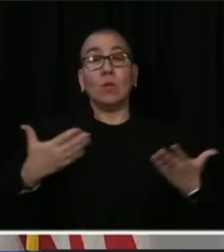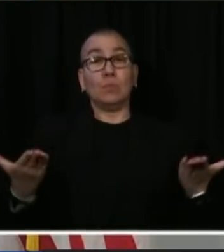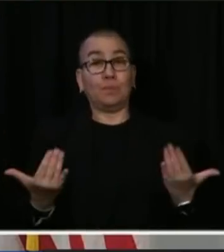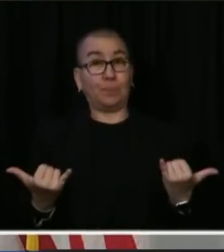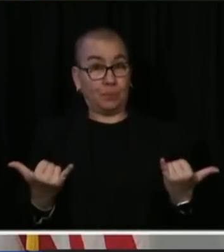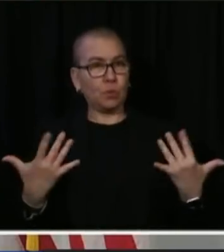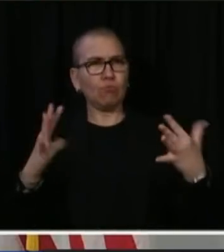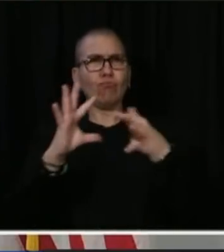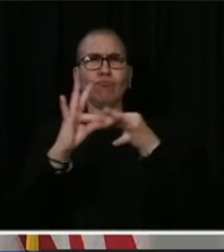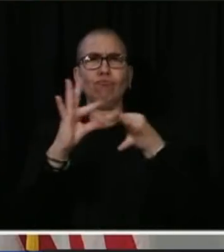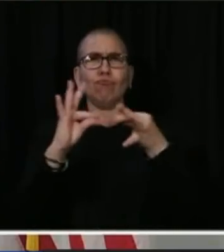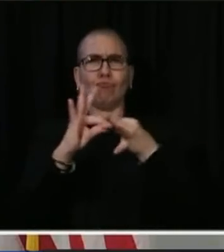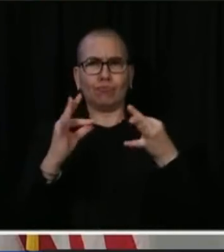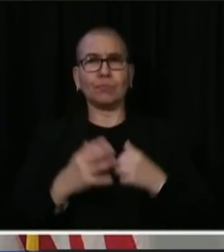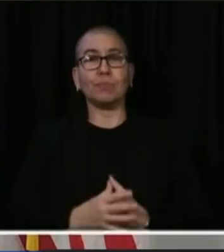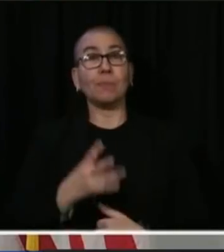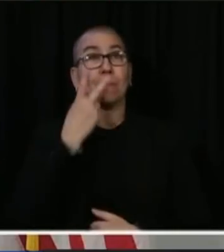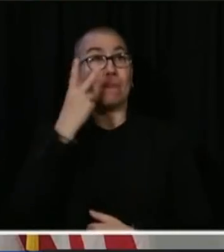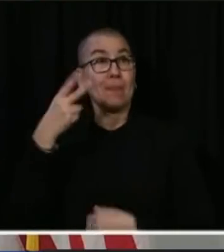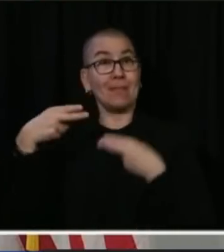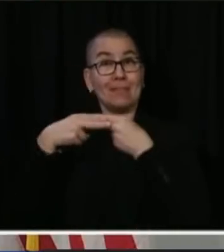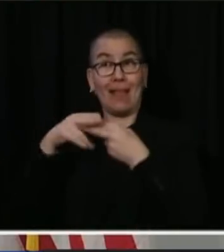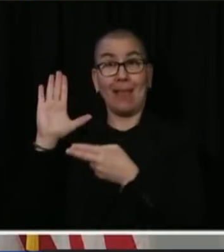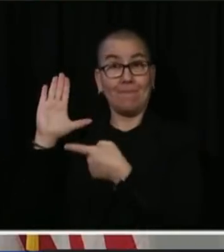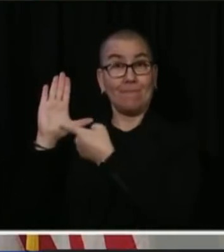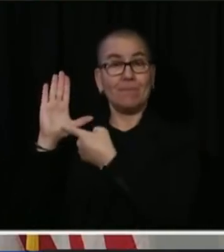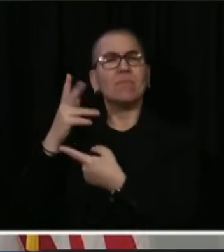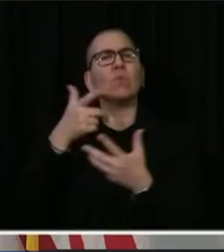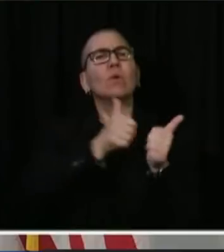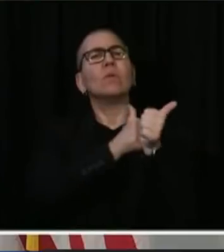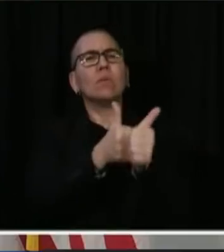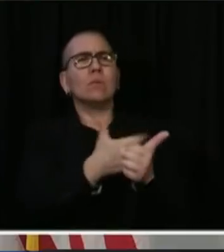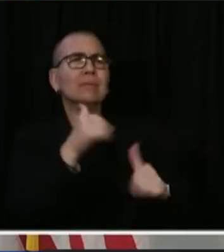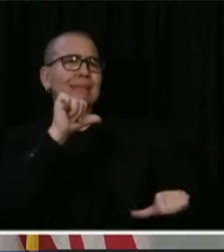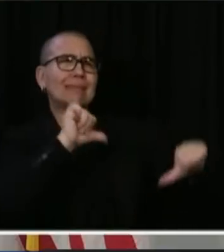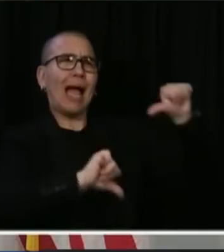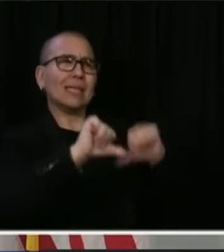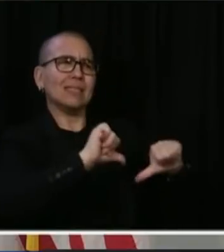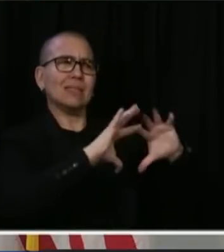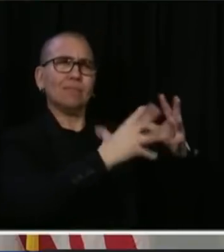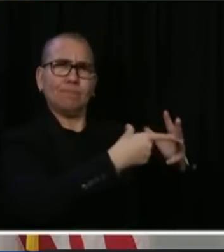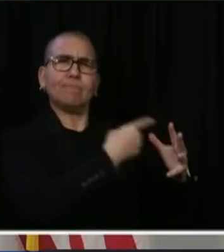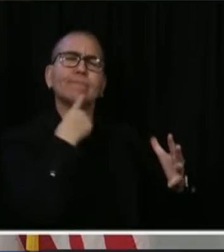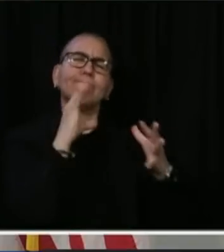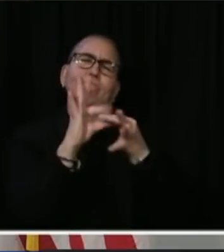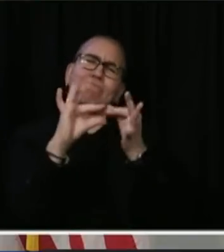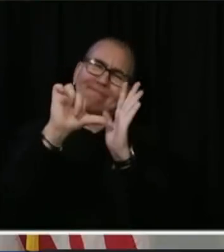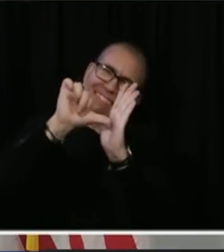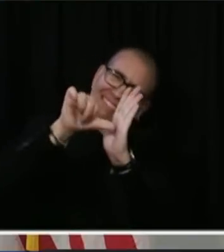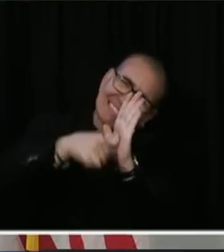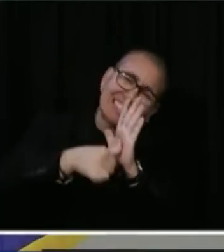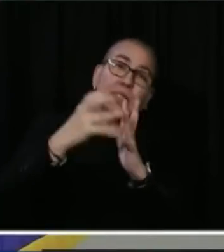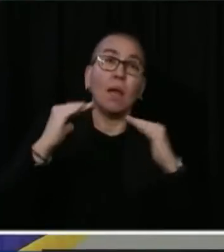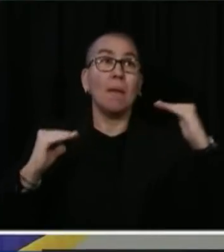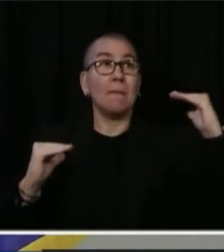THE SCIENCE BACKS YOU UP THAT THOSE SHOTS SAVE LIVES. WE ARE RETURNING TO WHERE WE